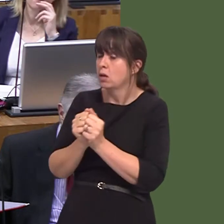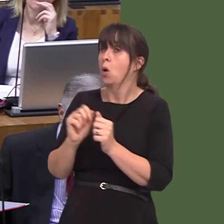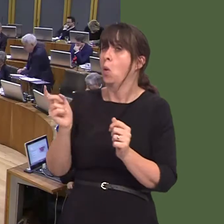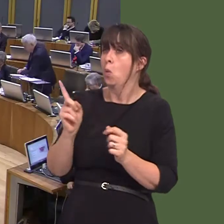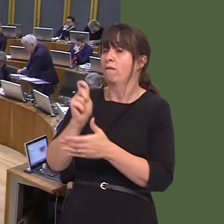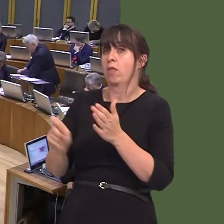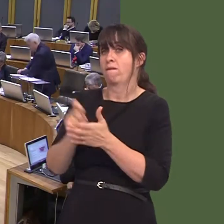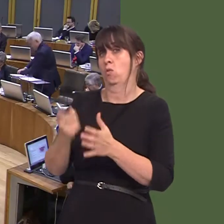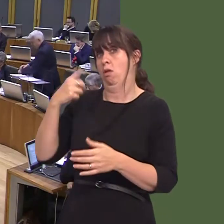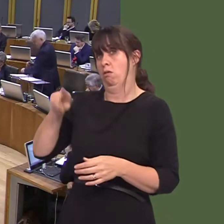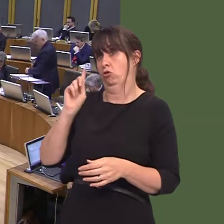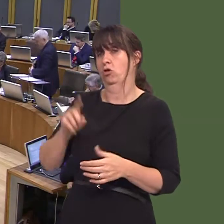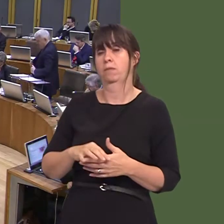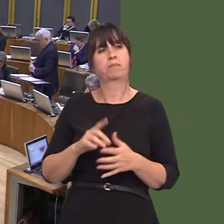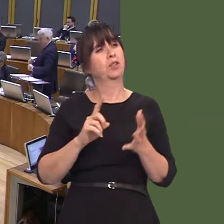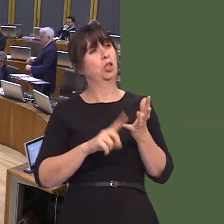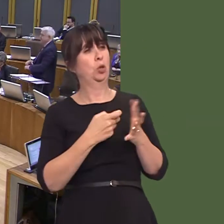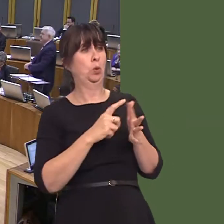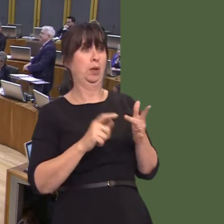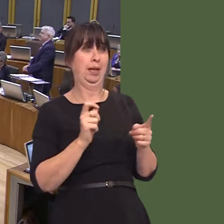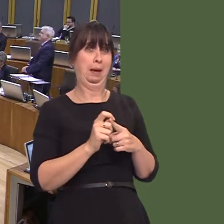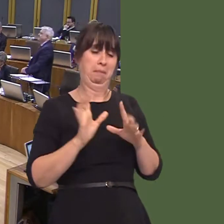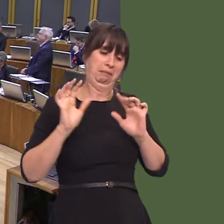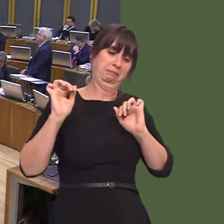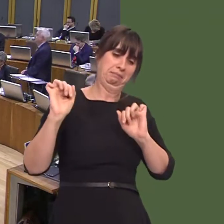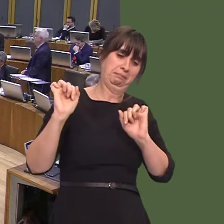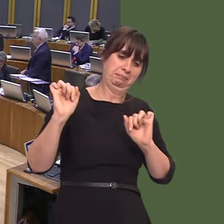Neil Hamilton: Well, itís not for me, of course, and UKIP to defend the way the UK